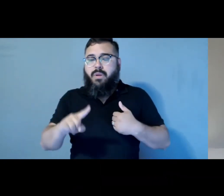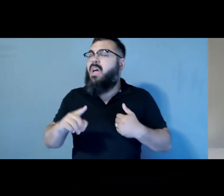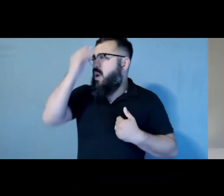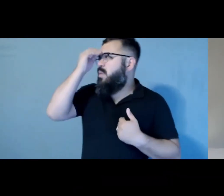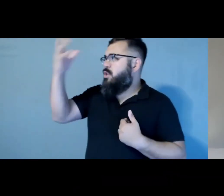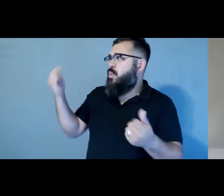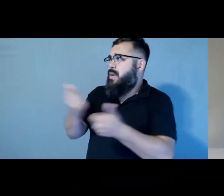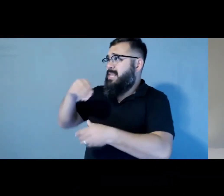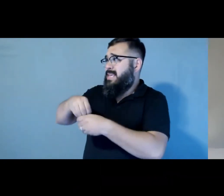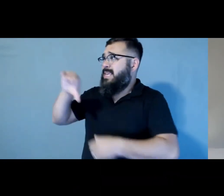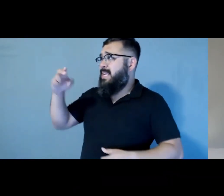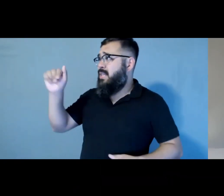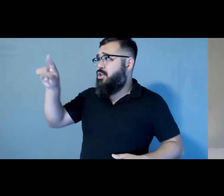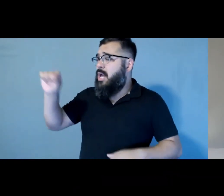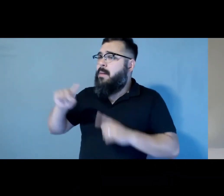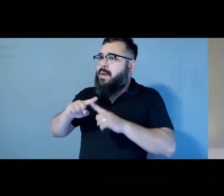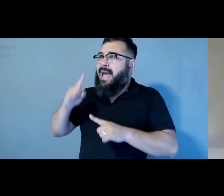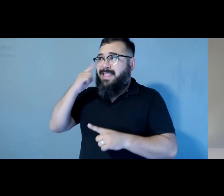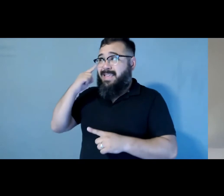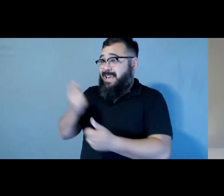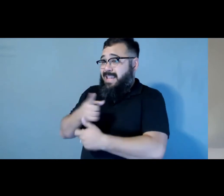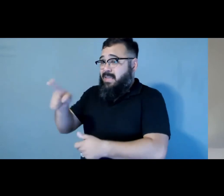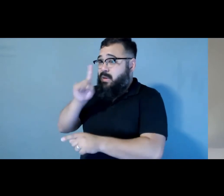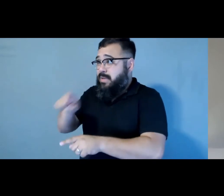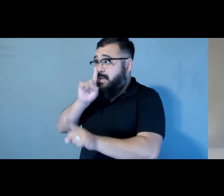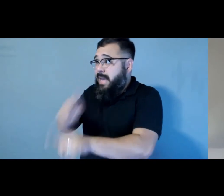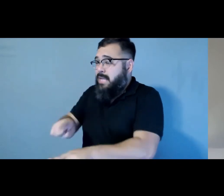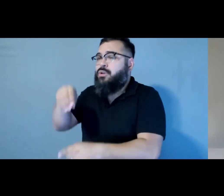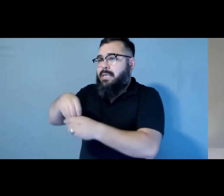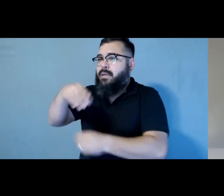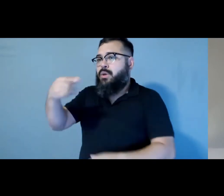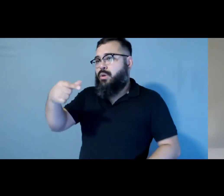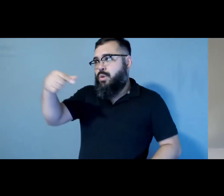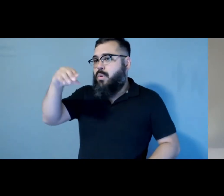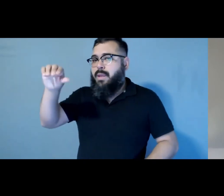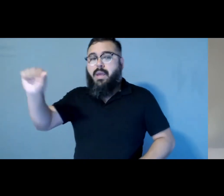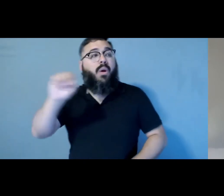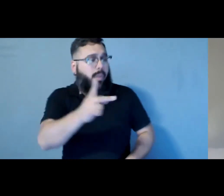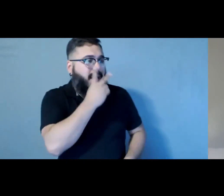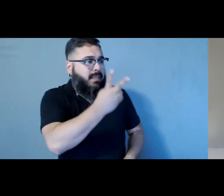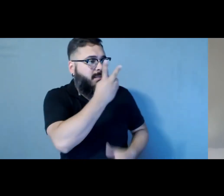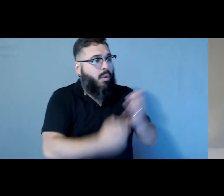but I think most, anything you need to answer is in the Q&A. Okay, I see both, thank you.